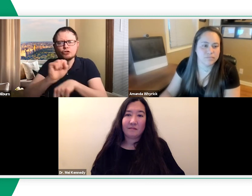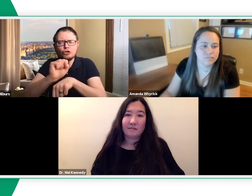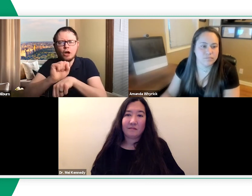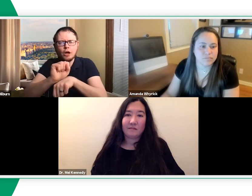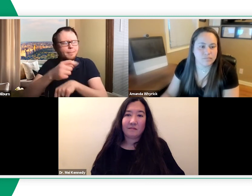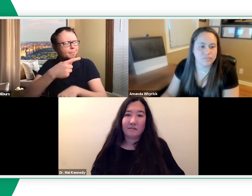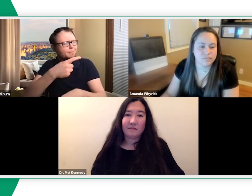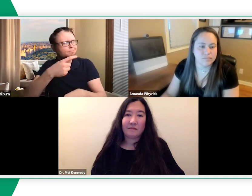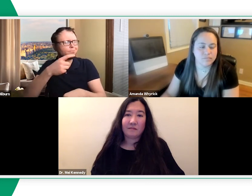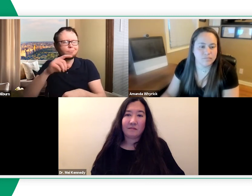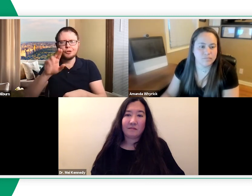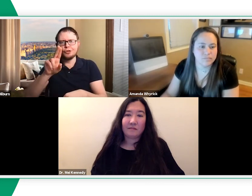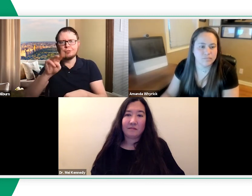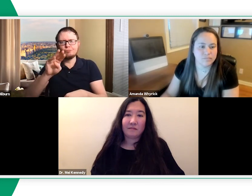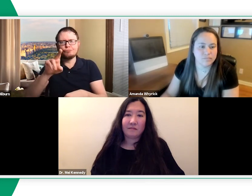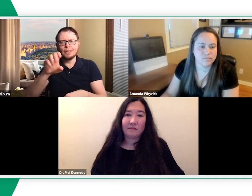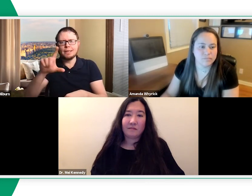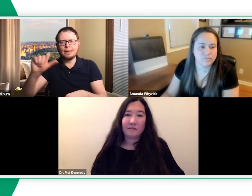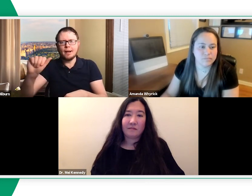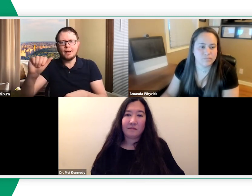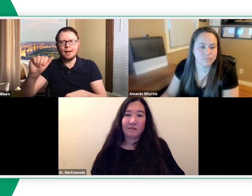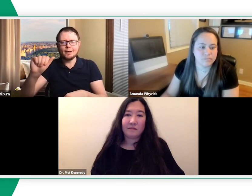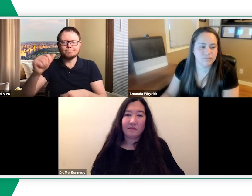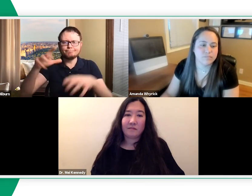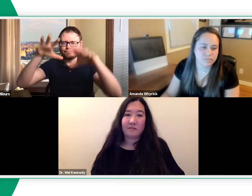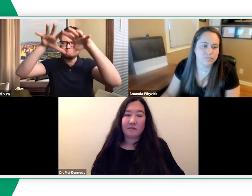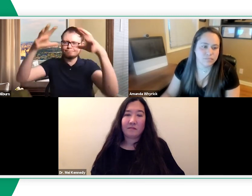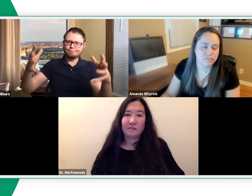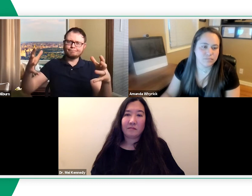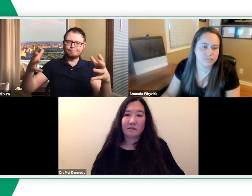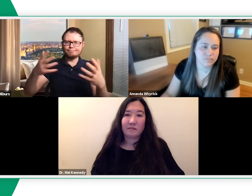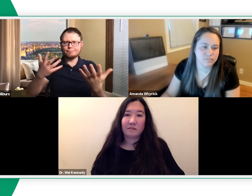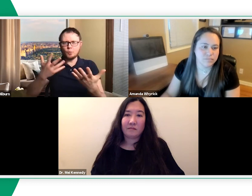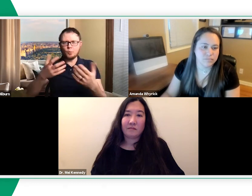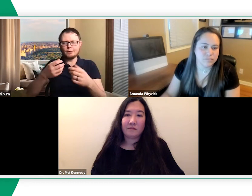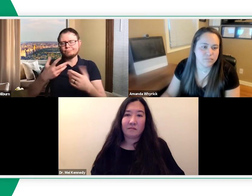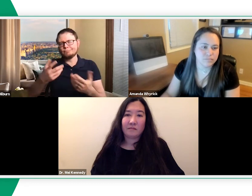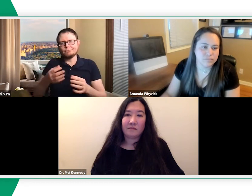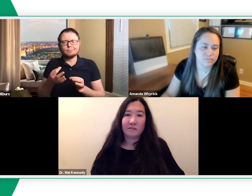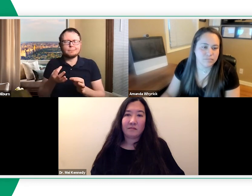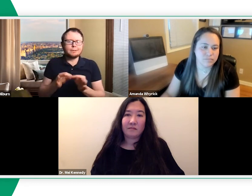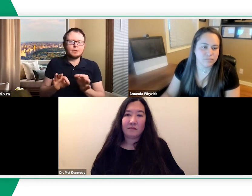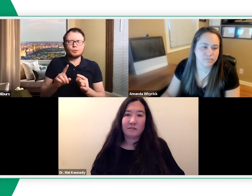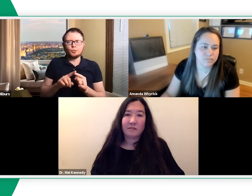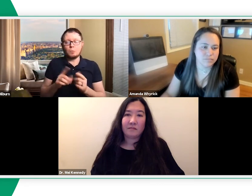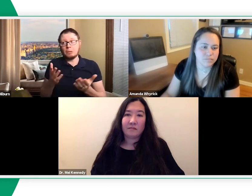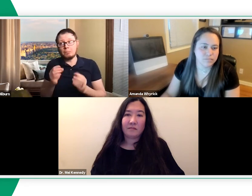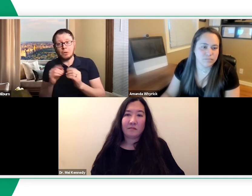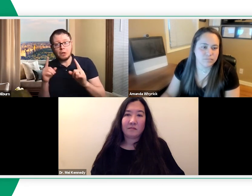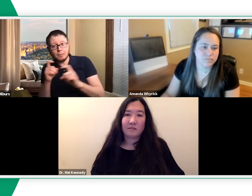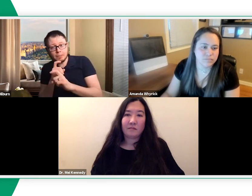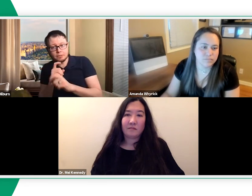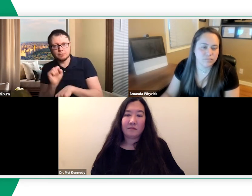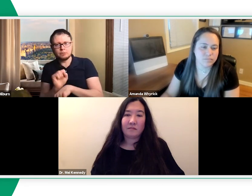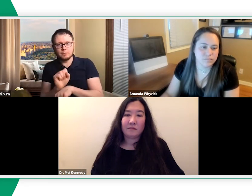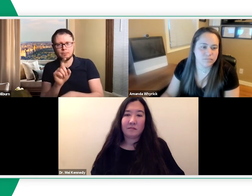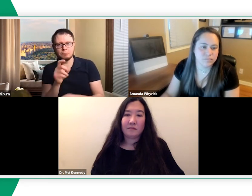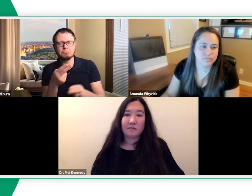to explain a little bit about the job umbrella?